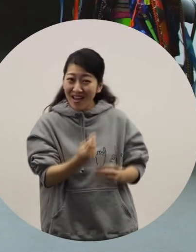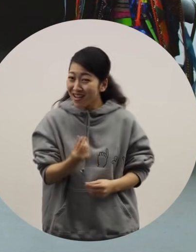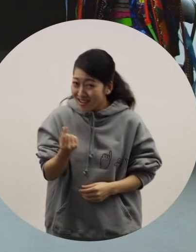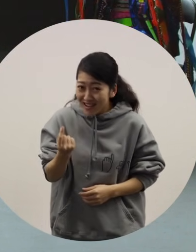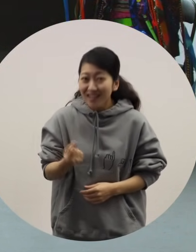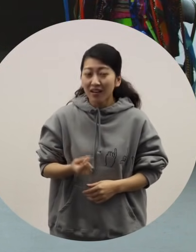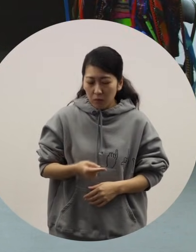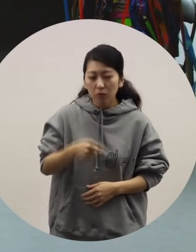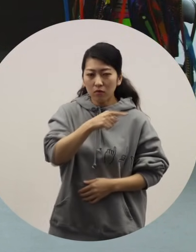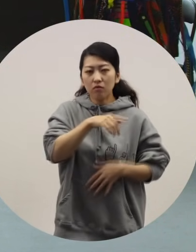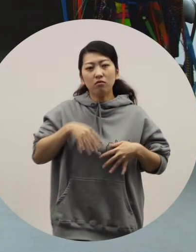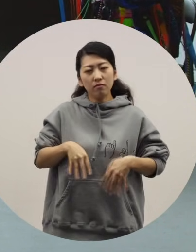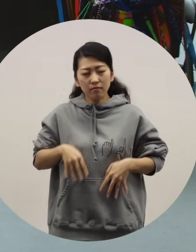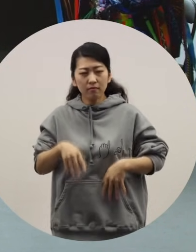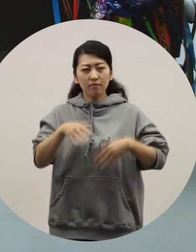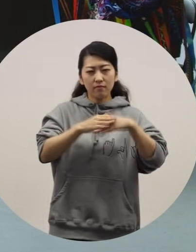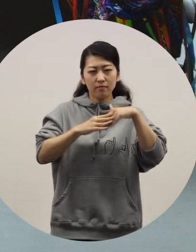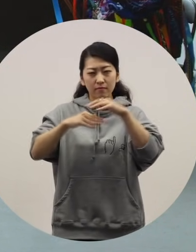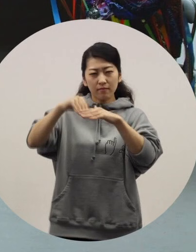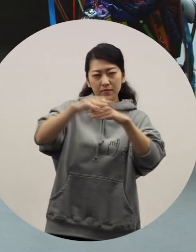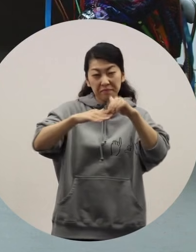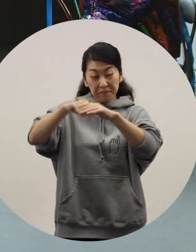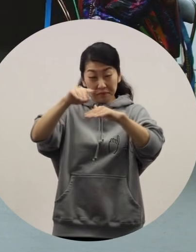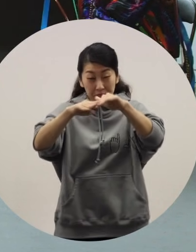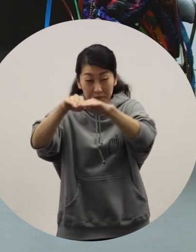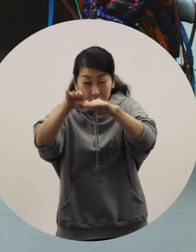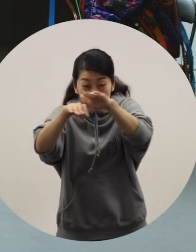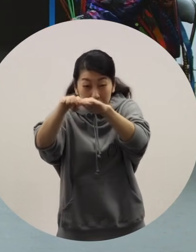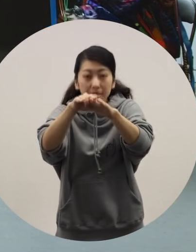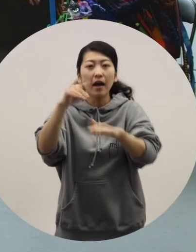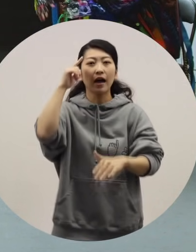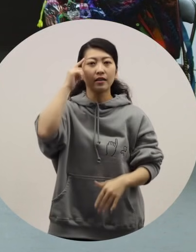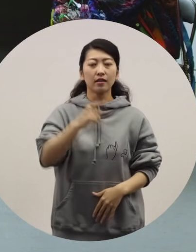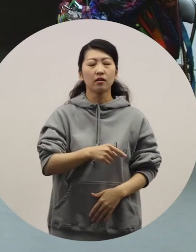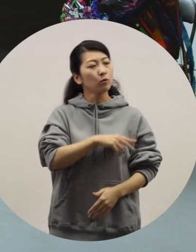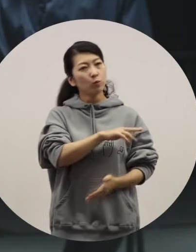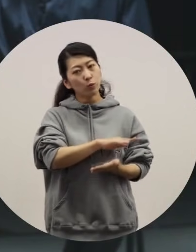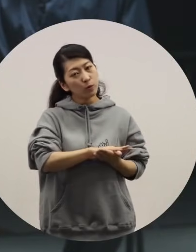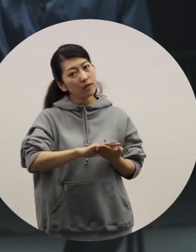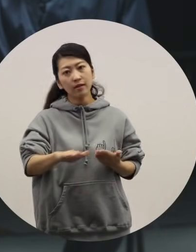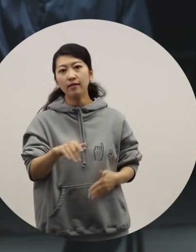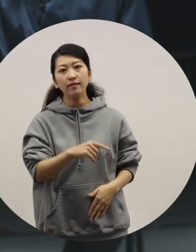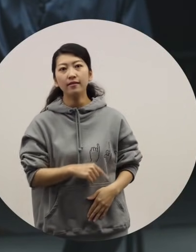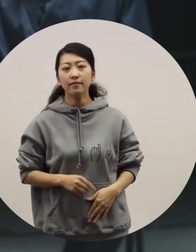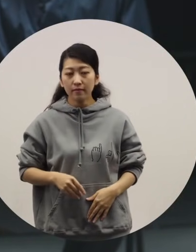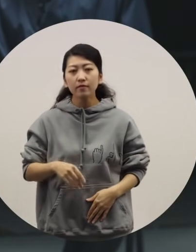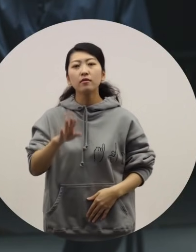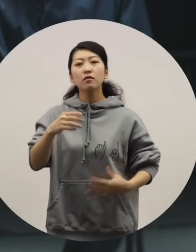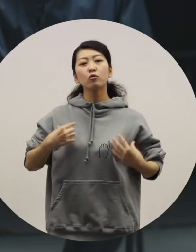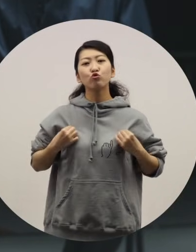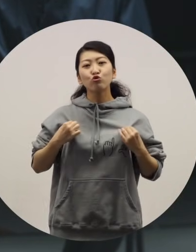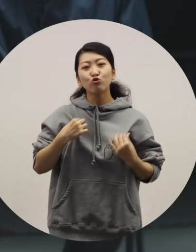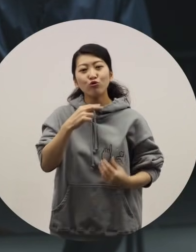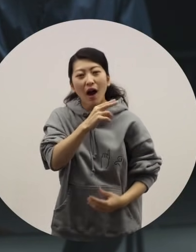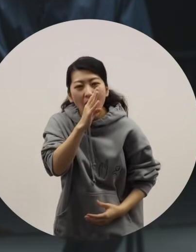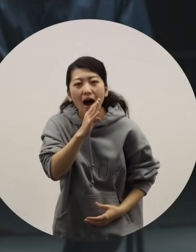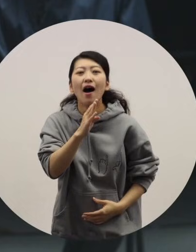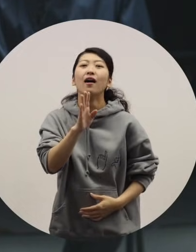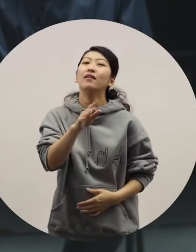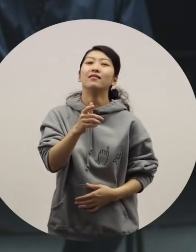I took pictures to collage them. [Ochiai] It's beautiful. I don't want everyone to focus on only clothes.